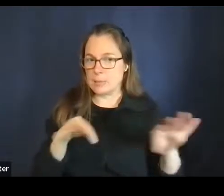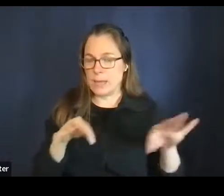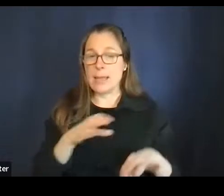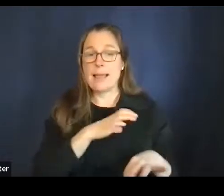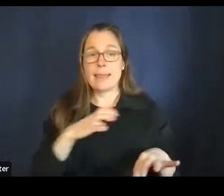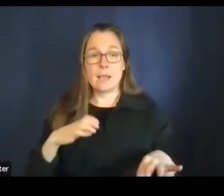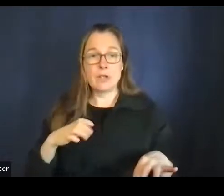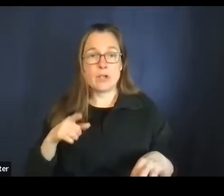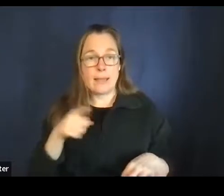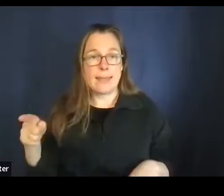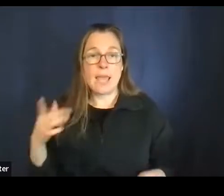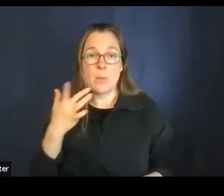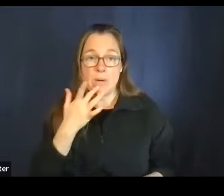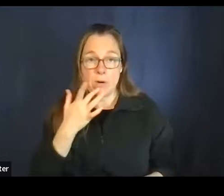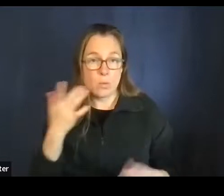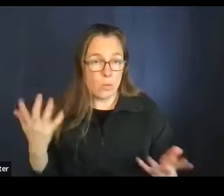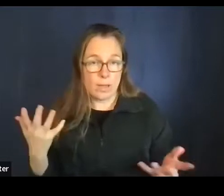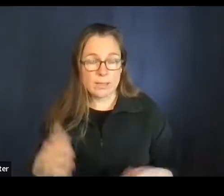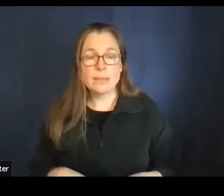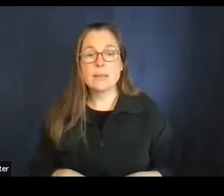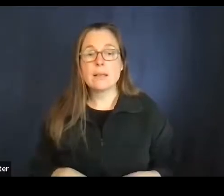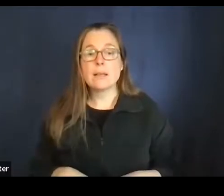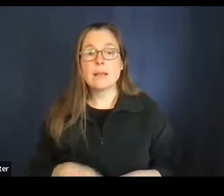for those districts that had been